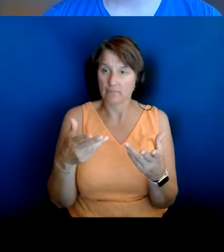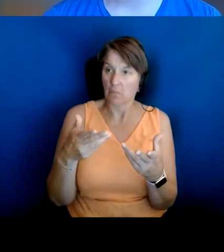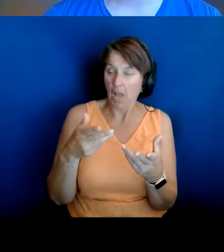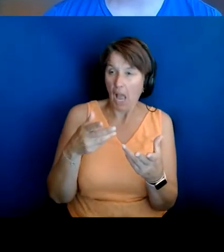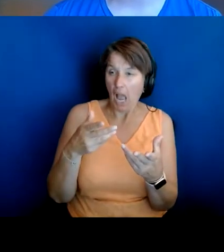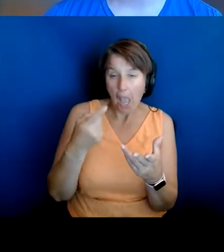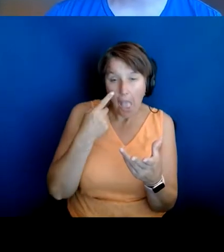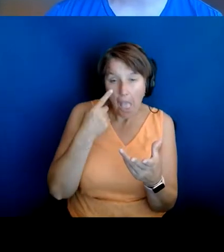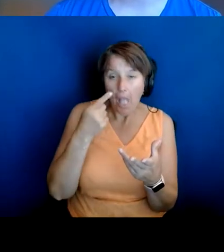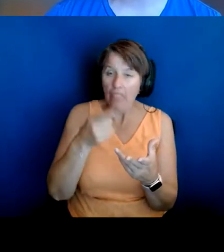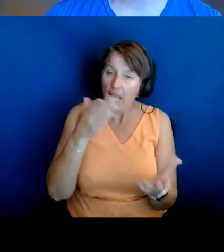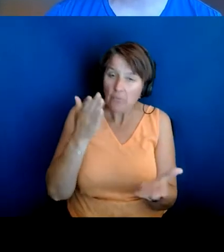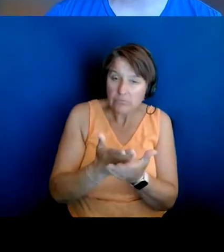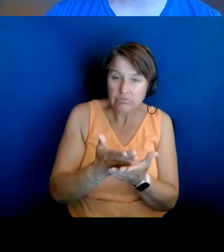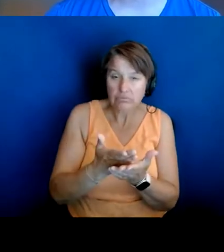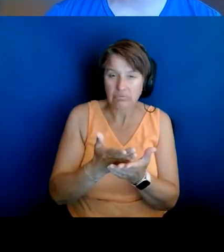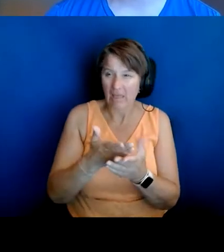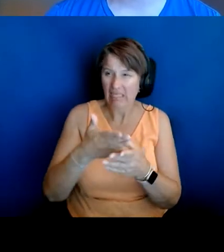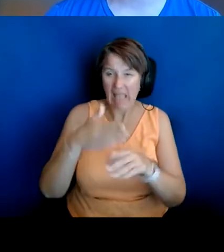of a given time or place where the work is situated.